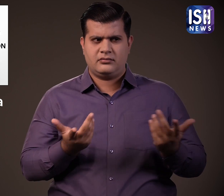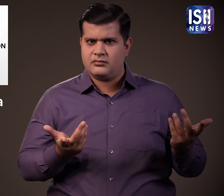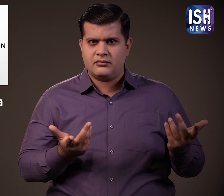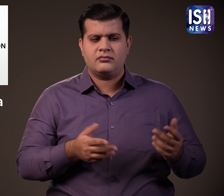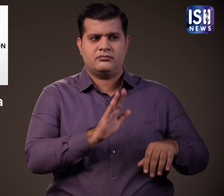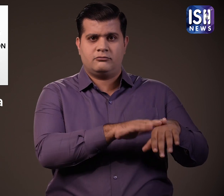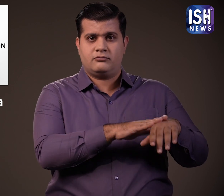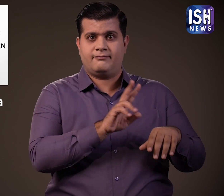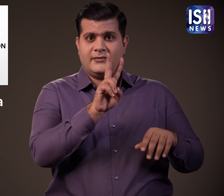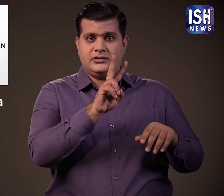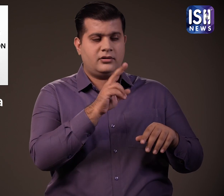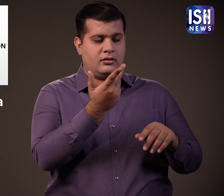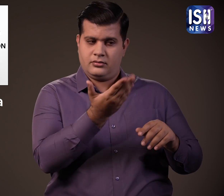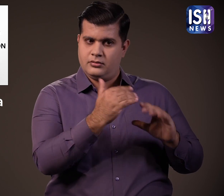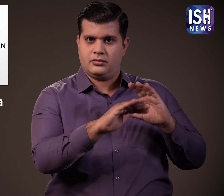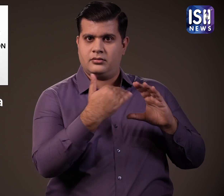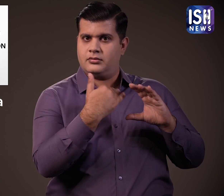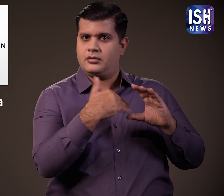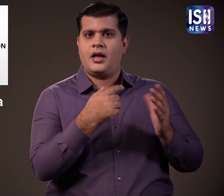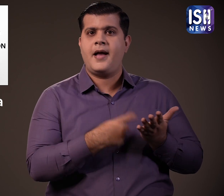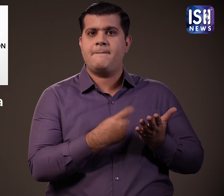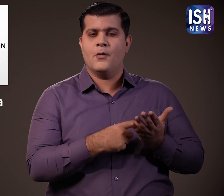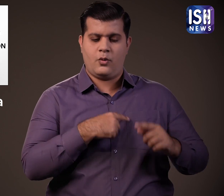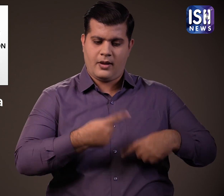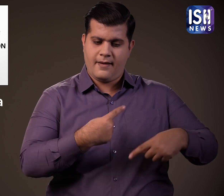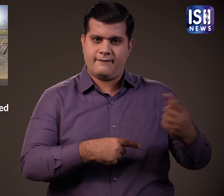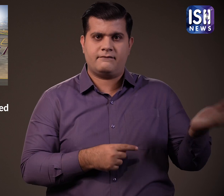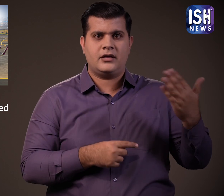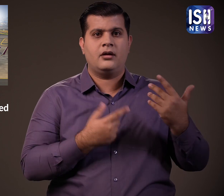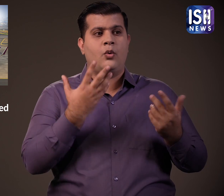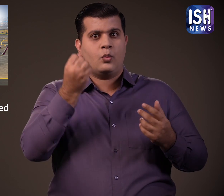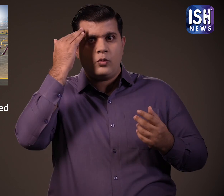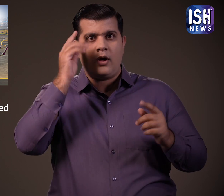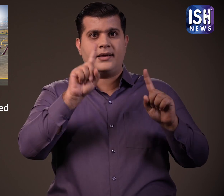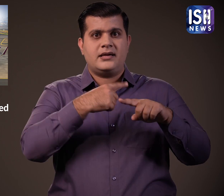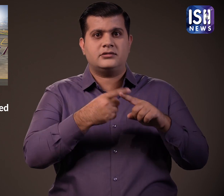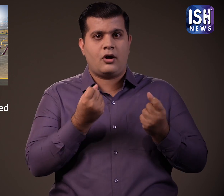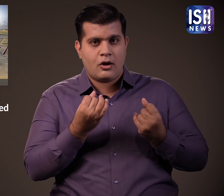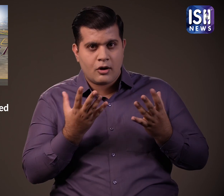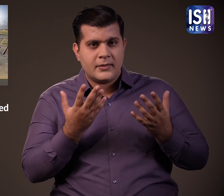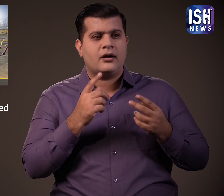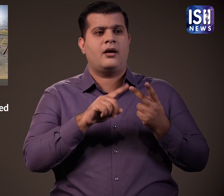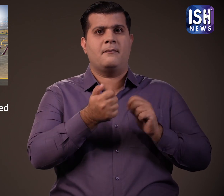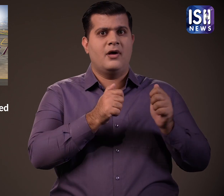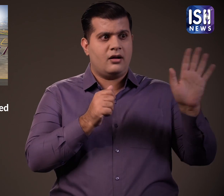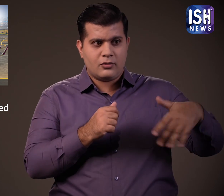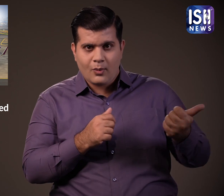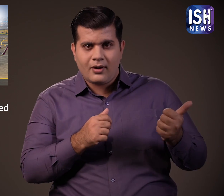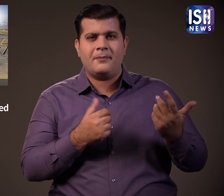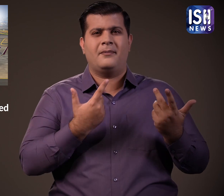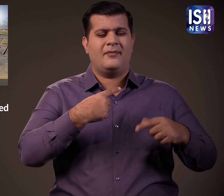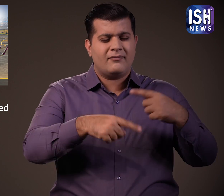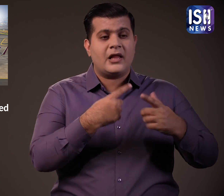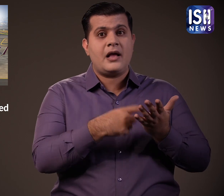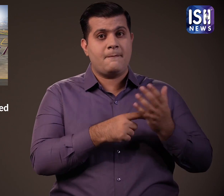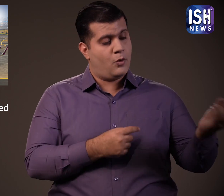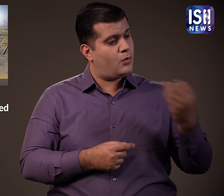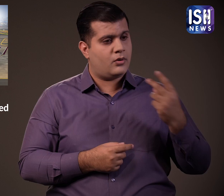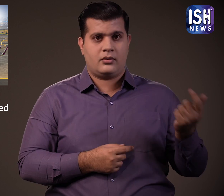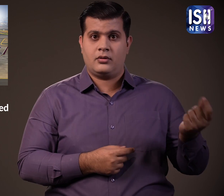has asked Vistara to submit daily detailed reports on the flights that are being cancelled and delayed.